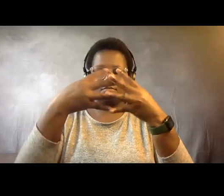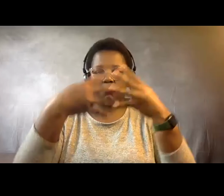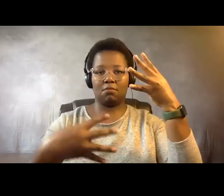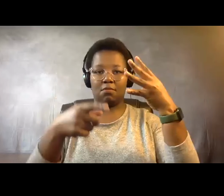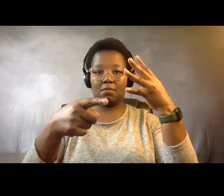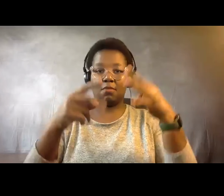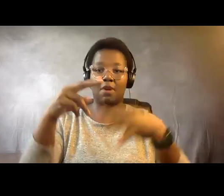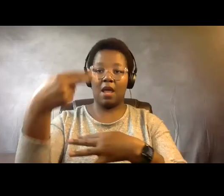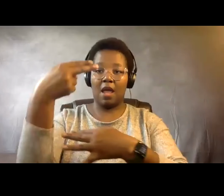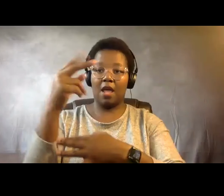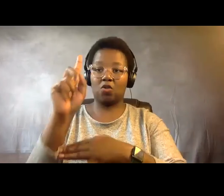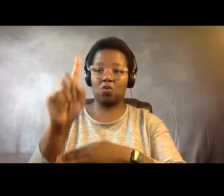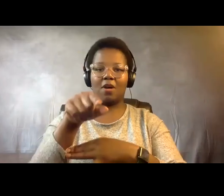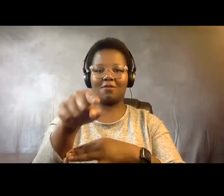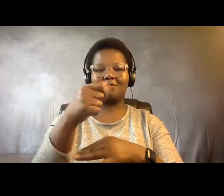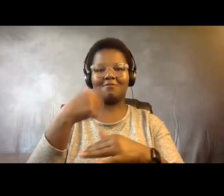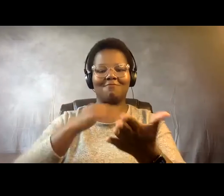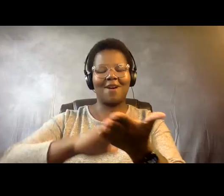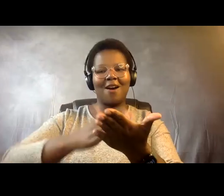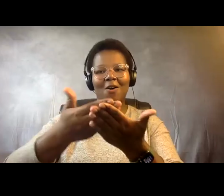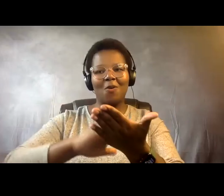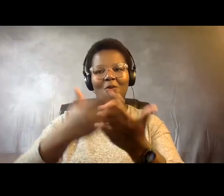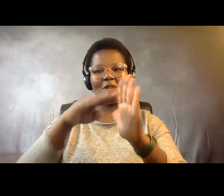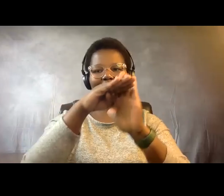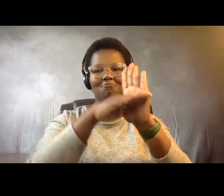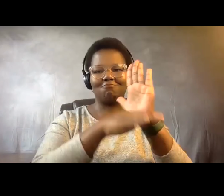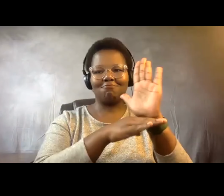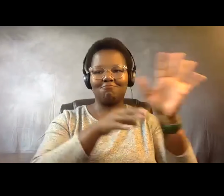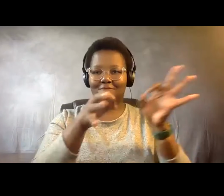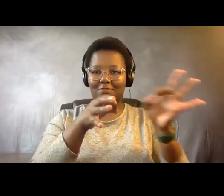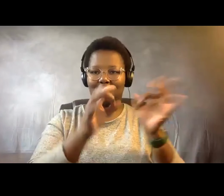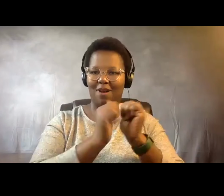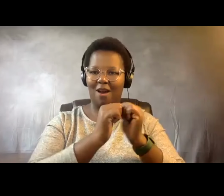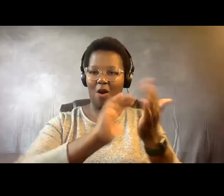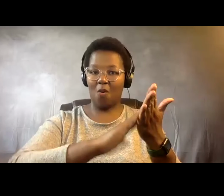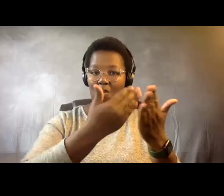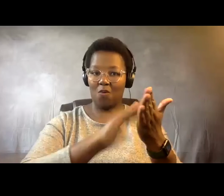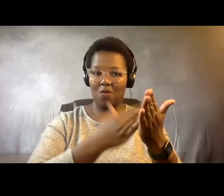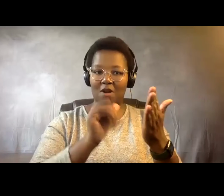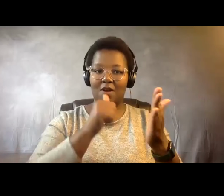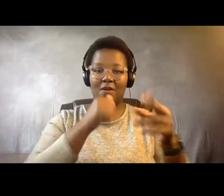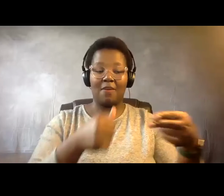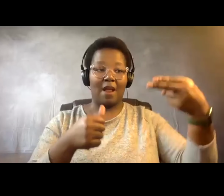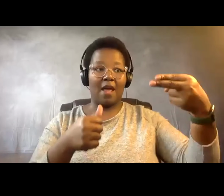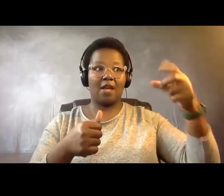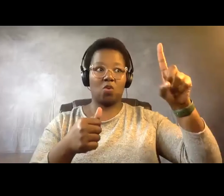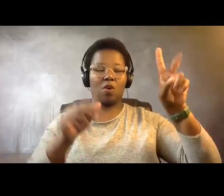version of my cooking recipe website. H1 is it at the top, it's the title of the recipe: "Gluten-free Pizza."